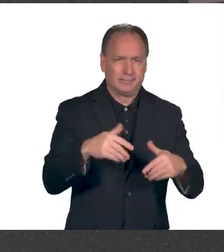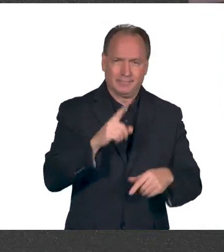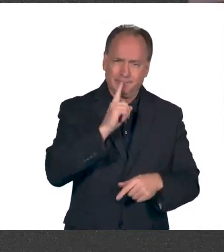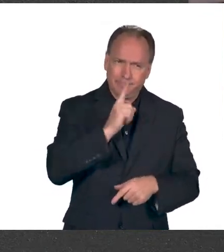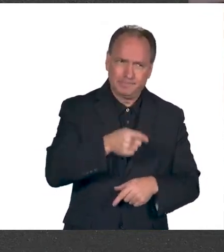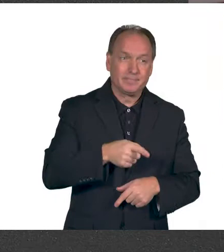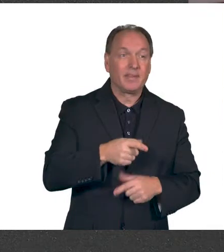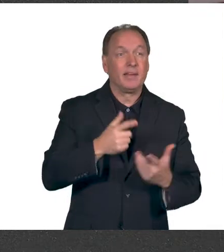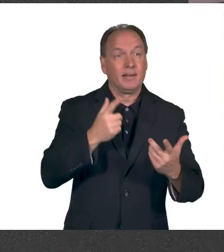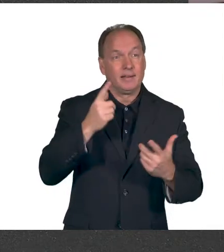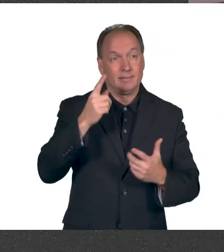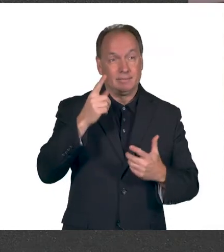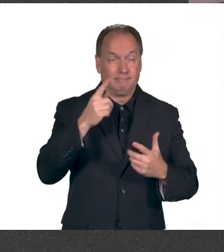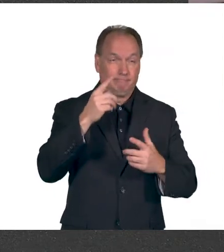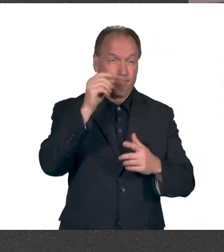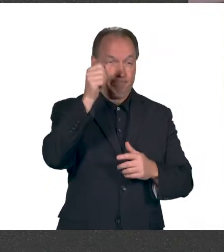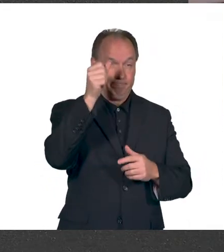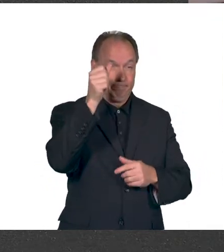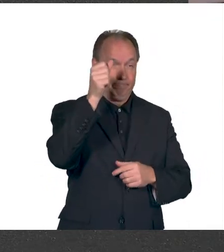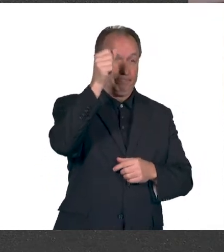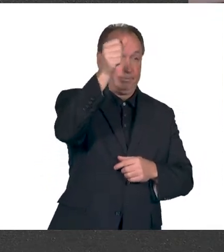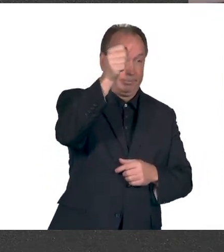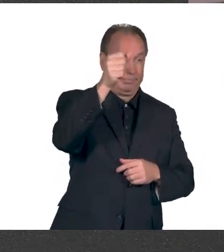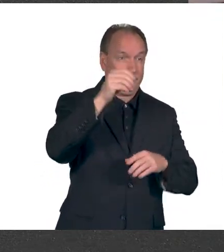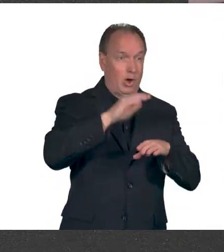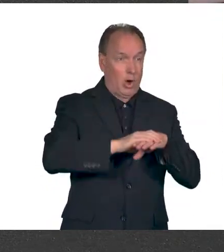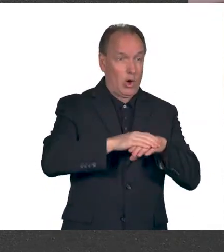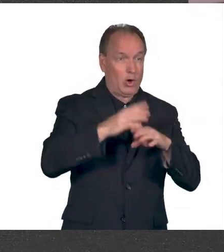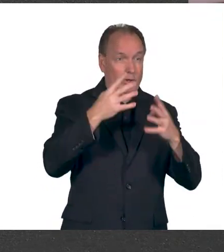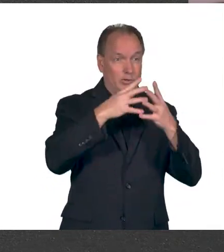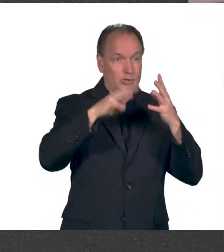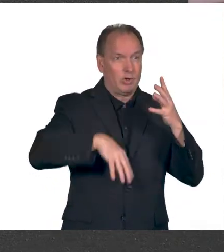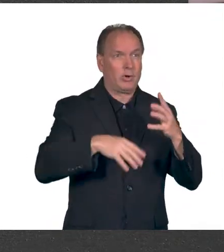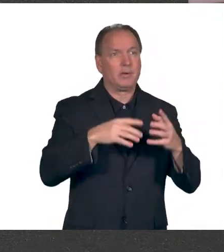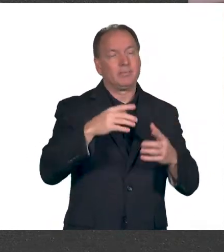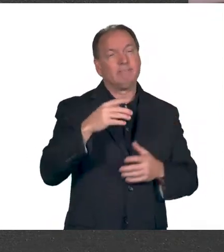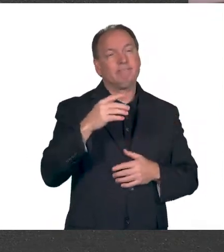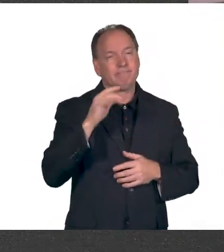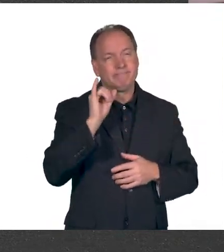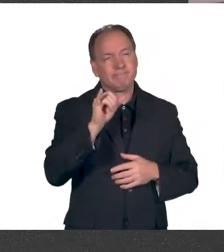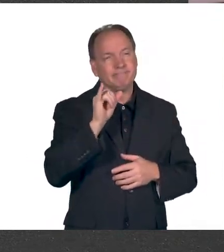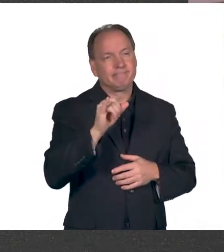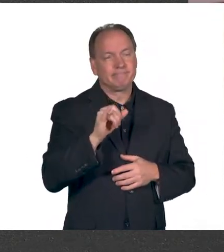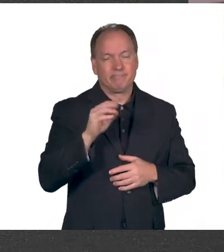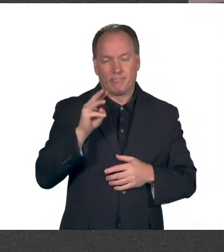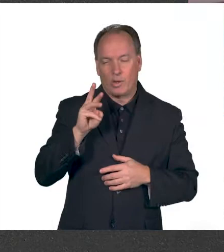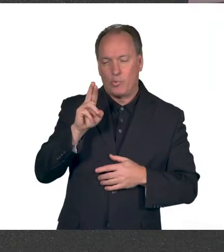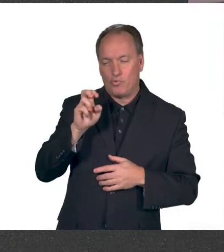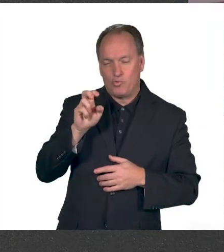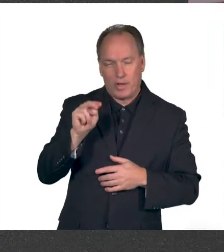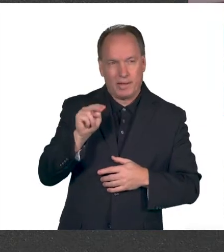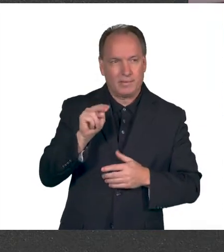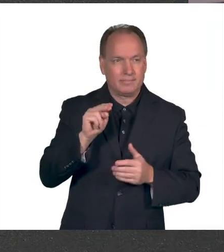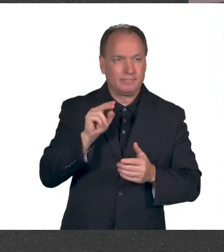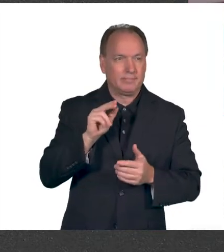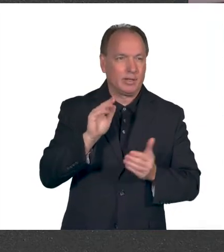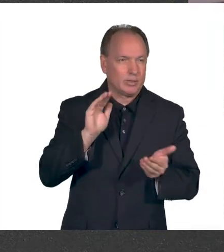He is, let's put wren next to number one, oh my goodness ren is smaller,